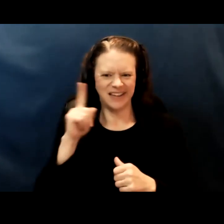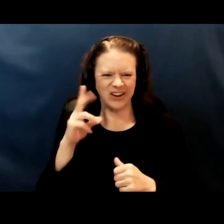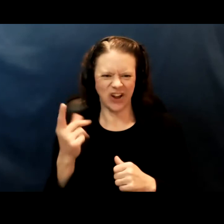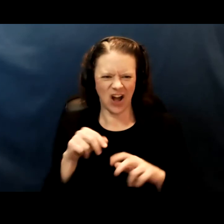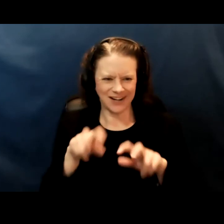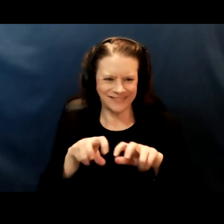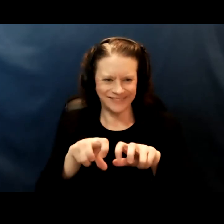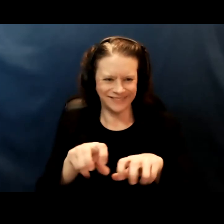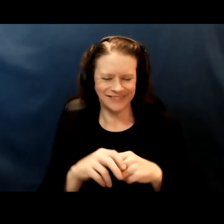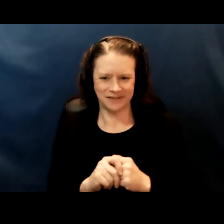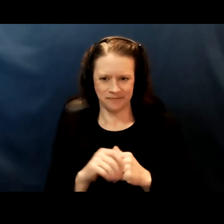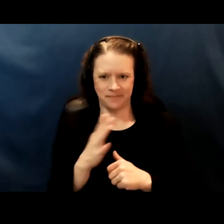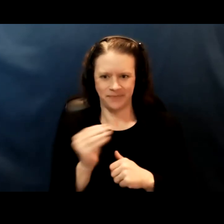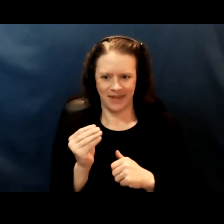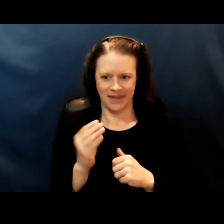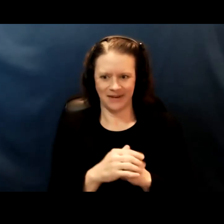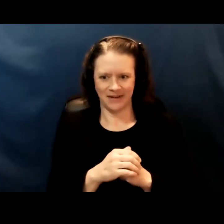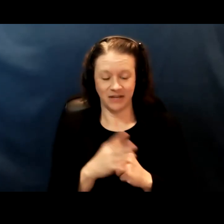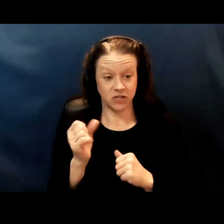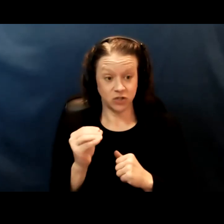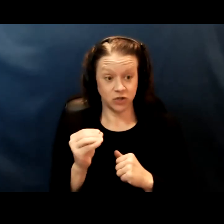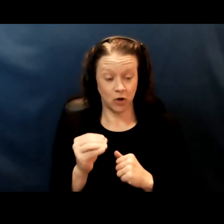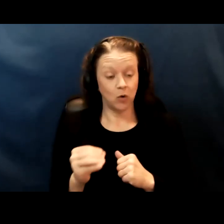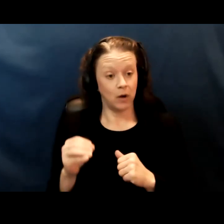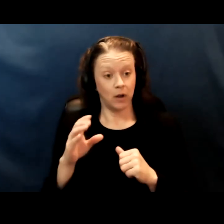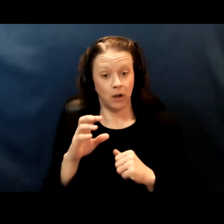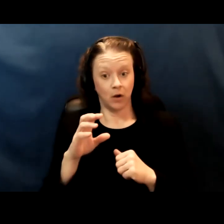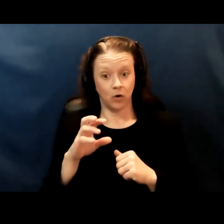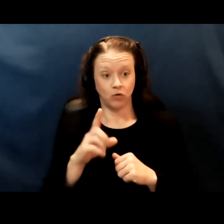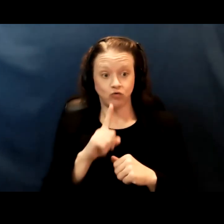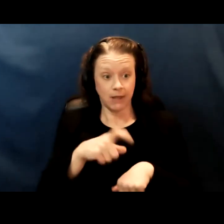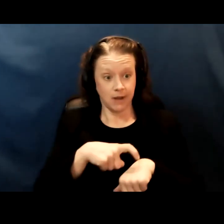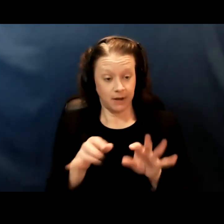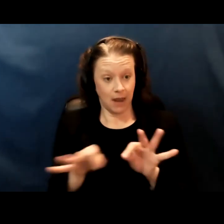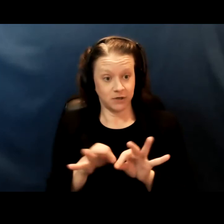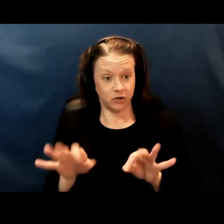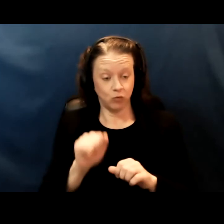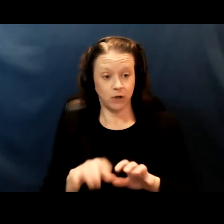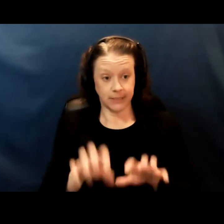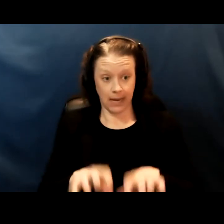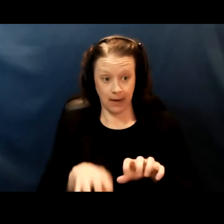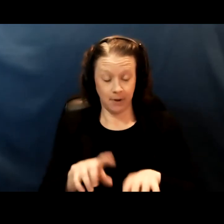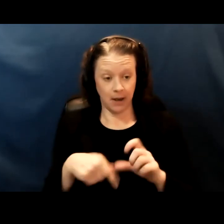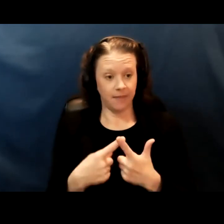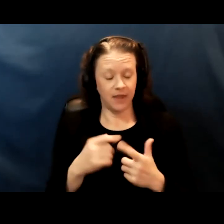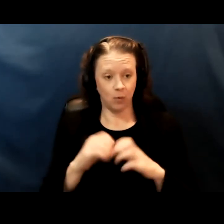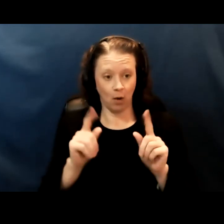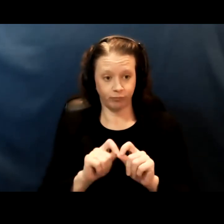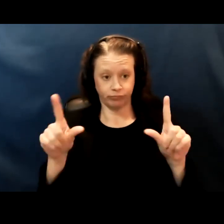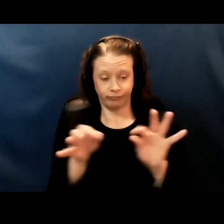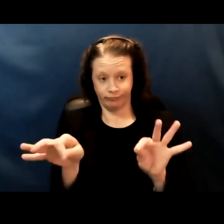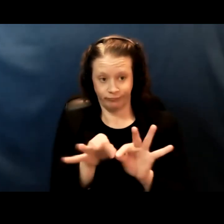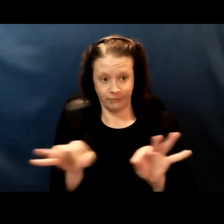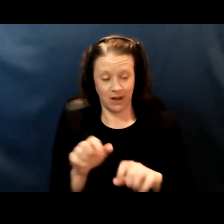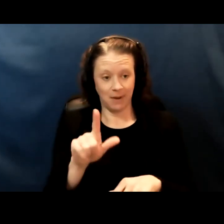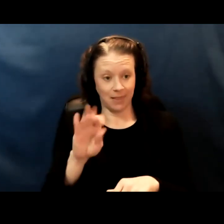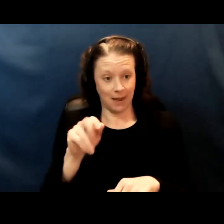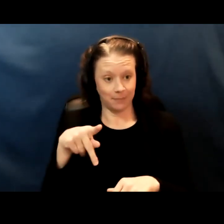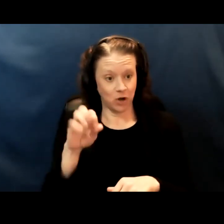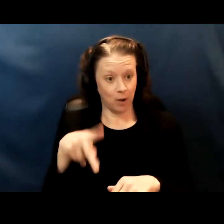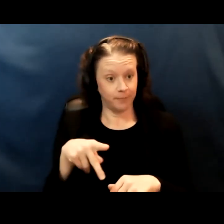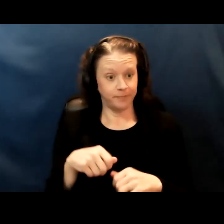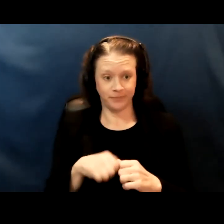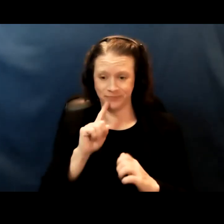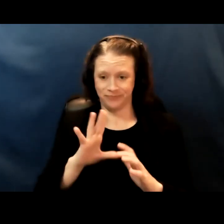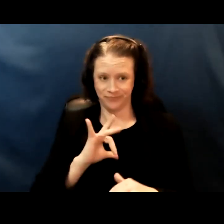awesome and new and exciting to see captioning in a school setting.